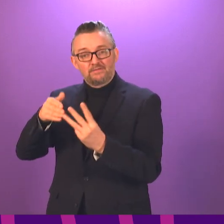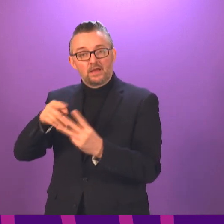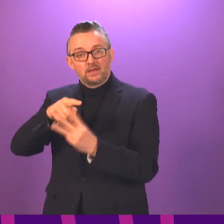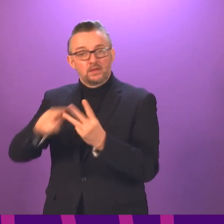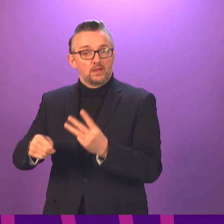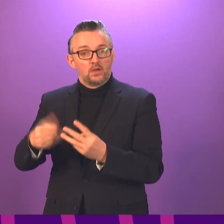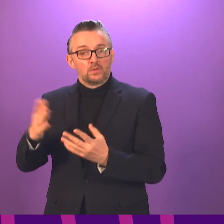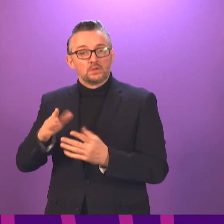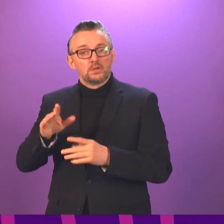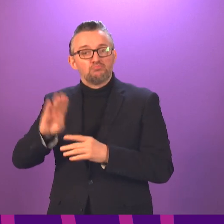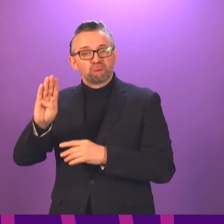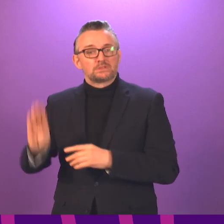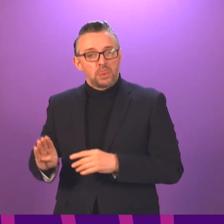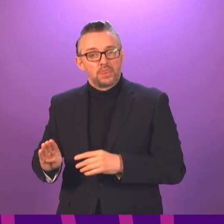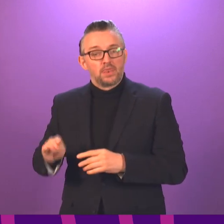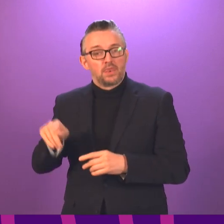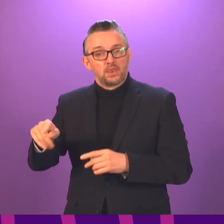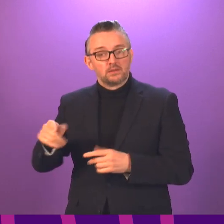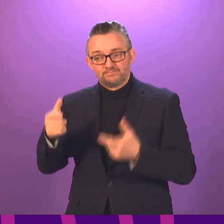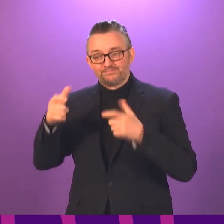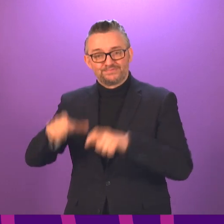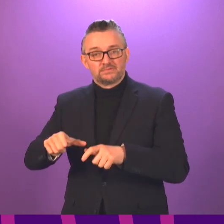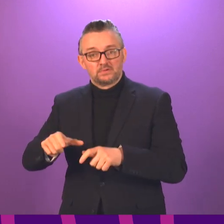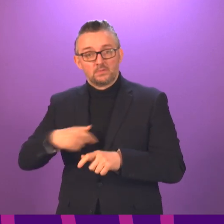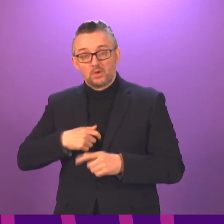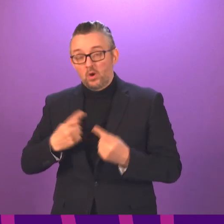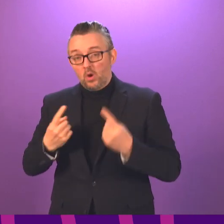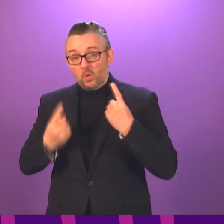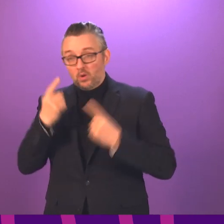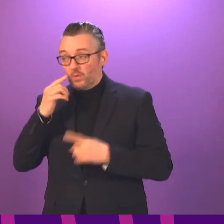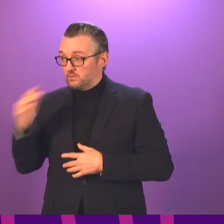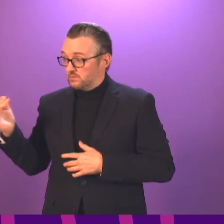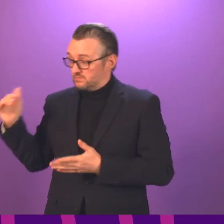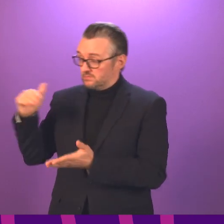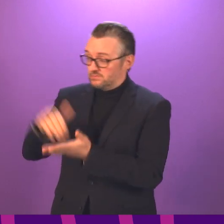of the Brazilian variant. We worry that, as variants come in, they will undermine the